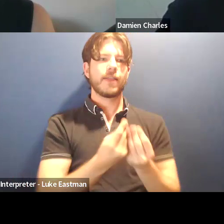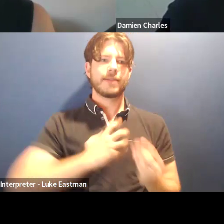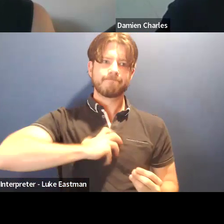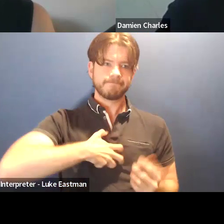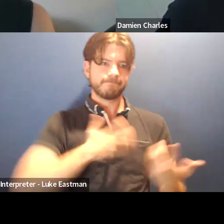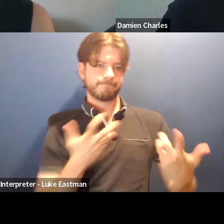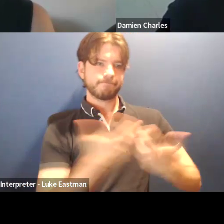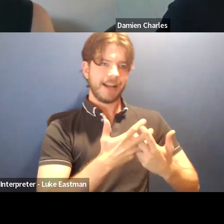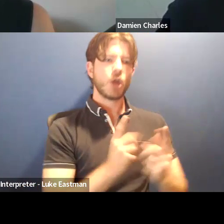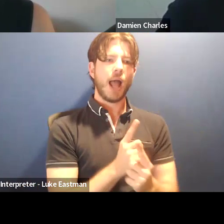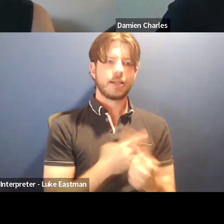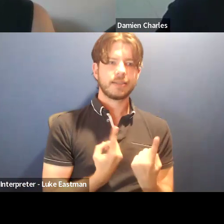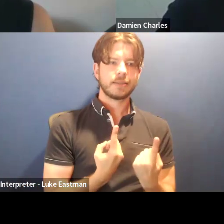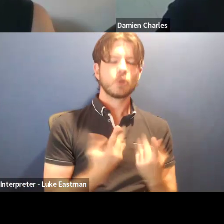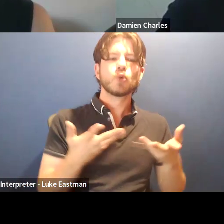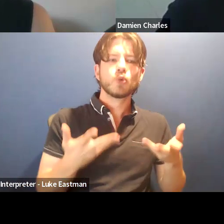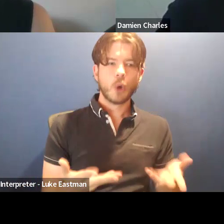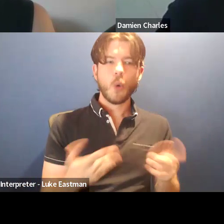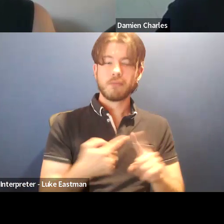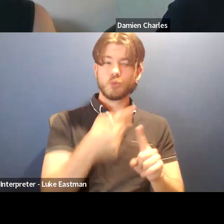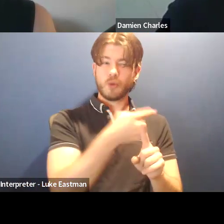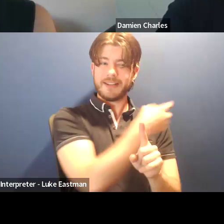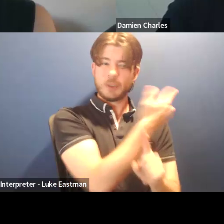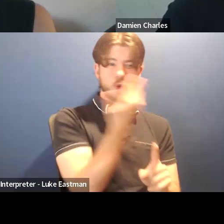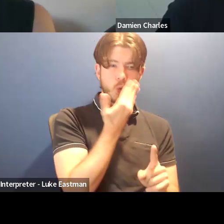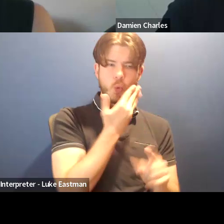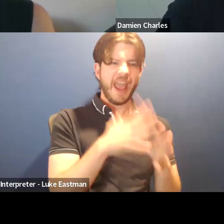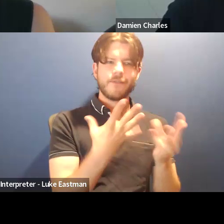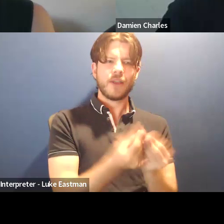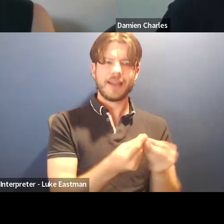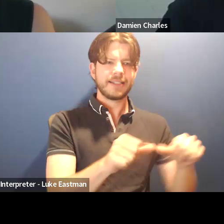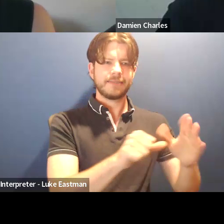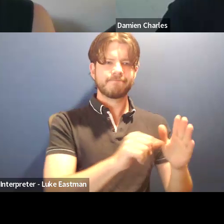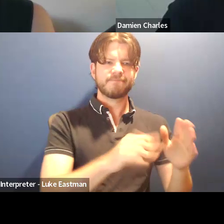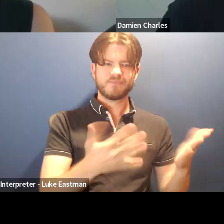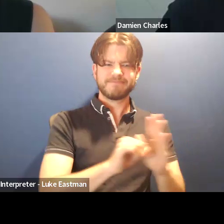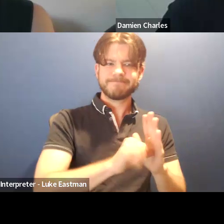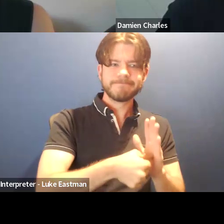with my previous school, things weren't